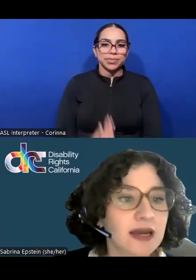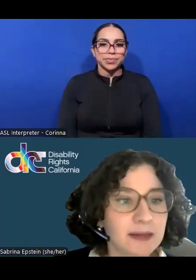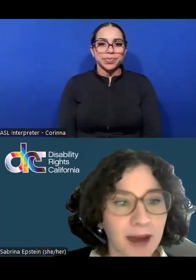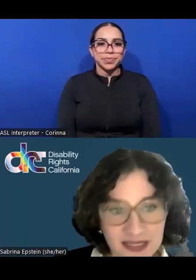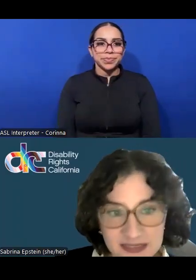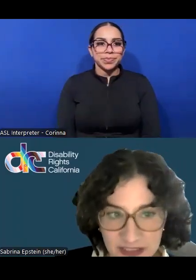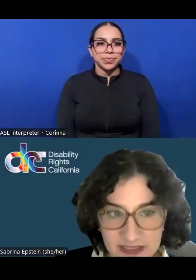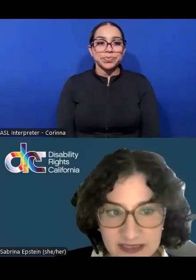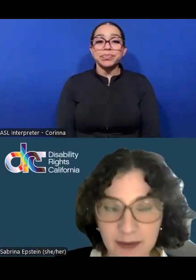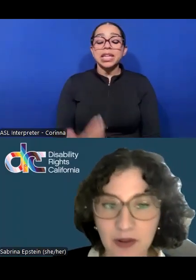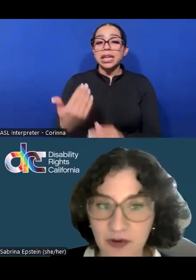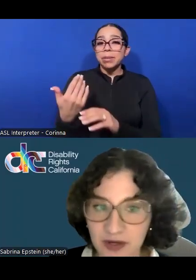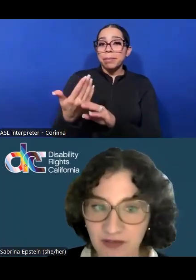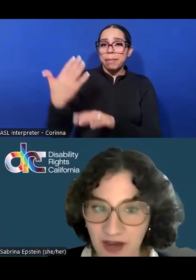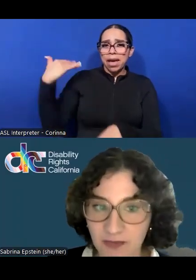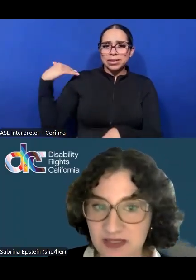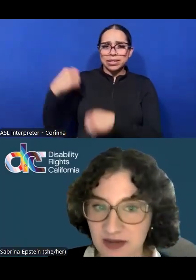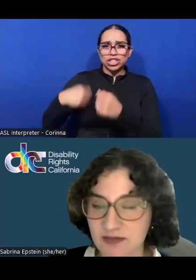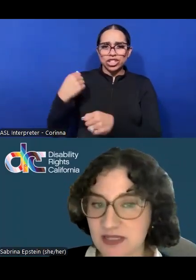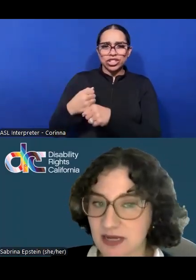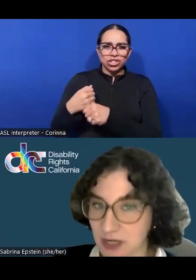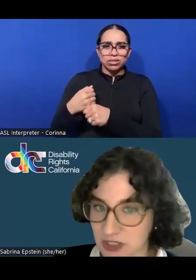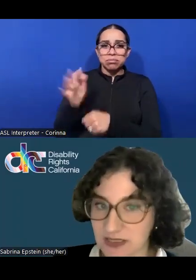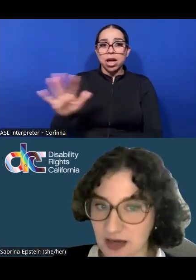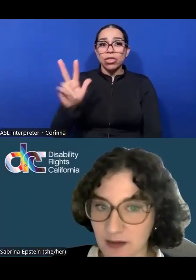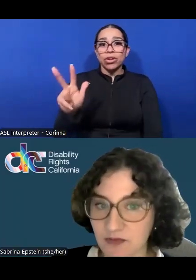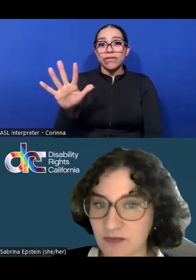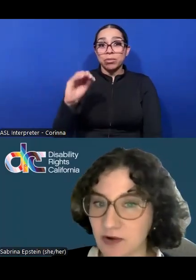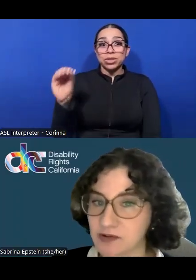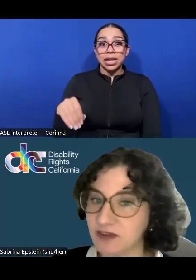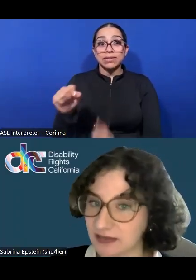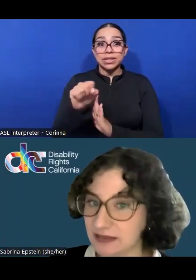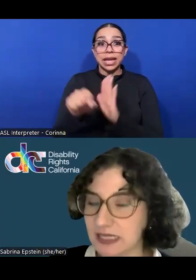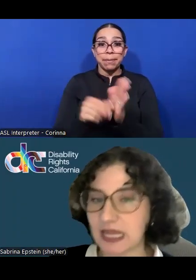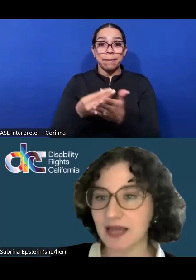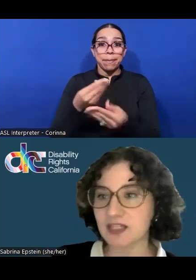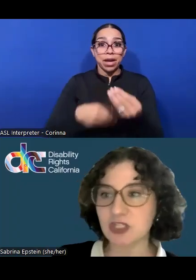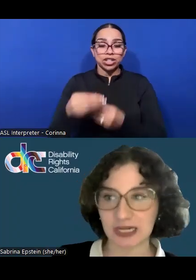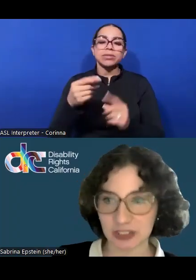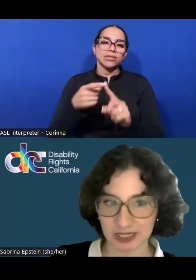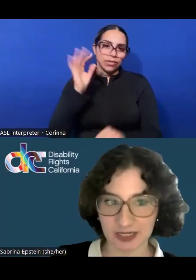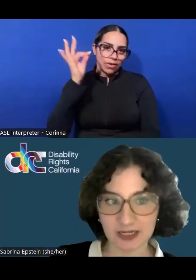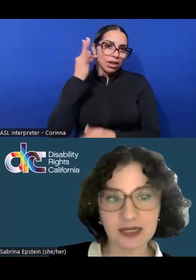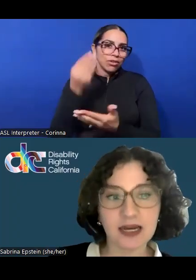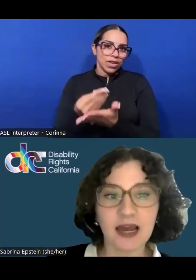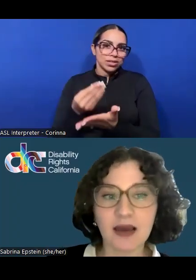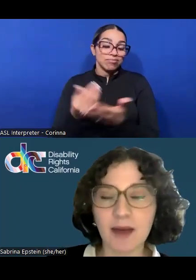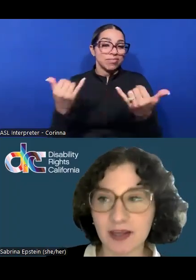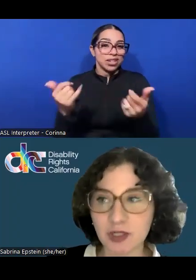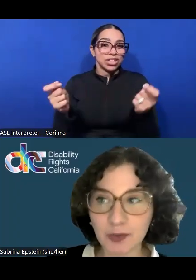In past years, about 35% of the state budget has come from federal funds, and that is changing H.R.